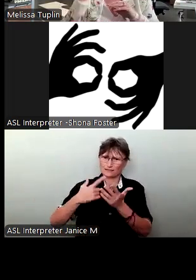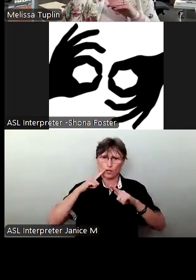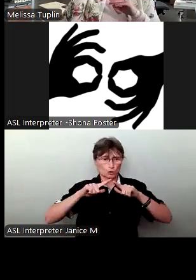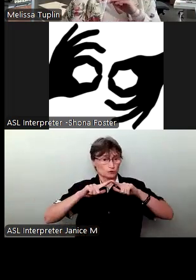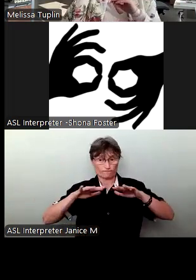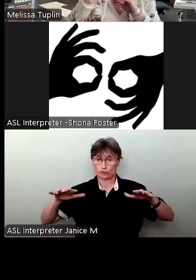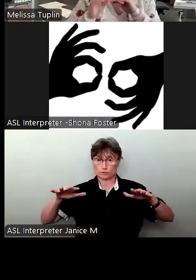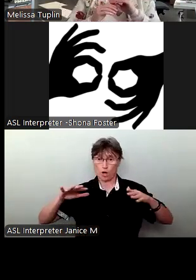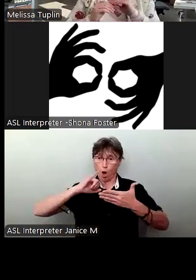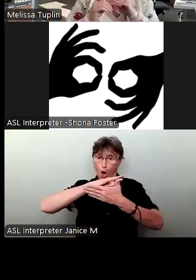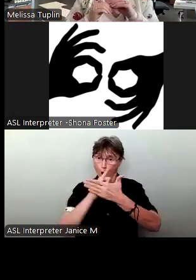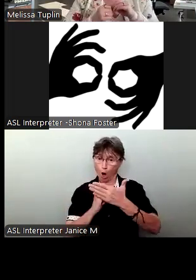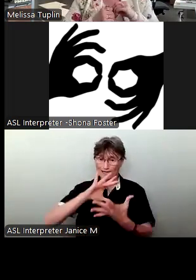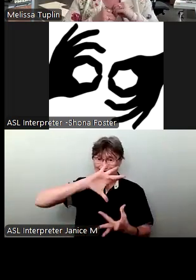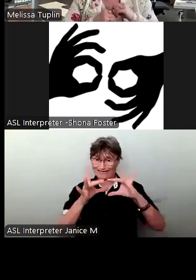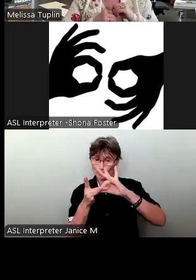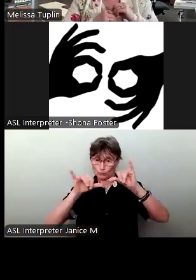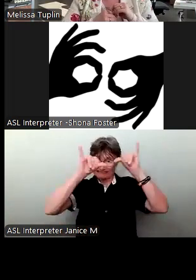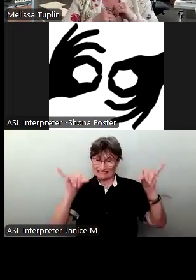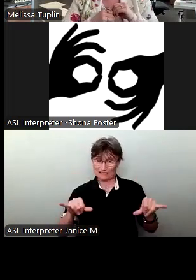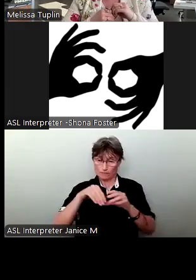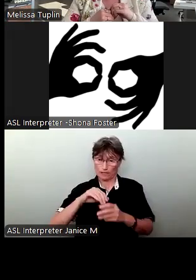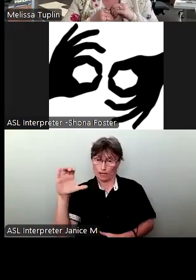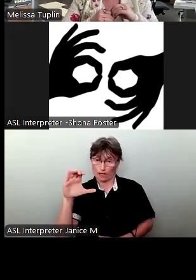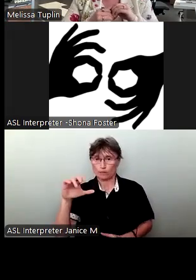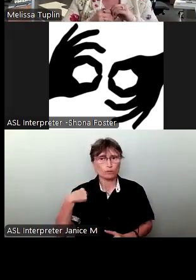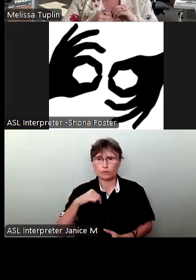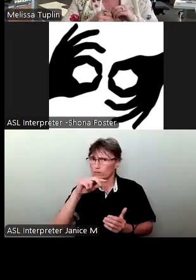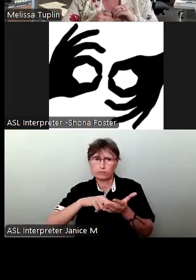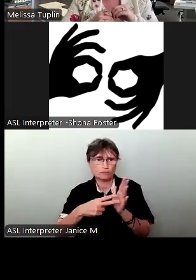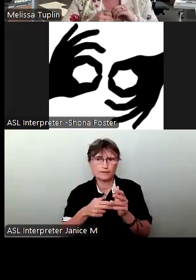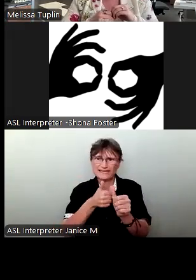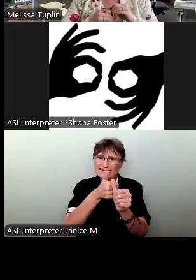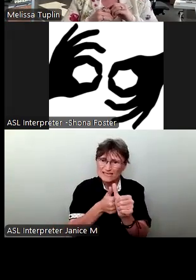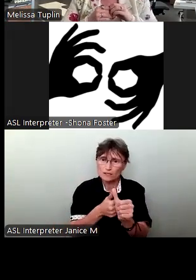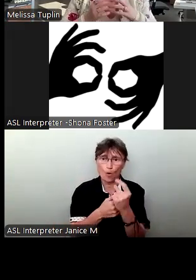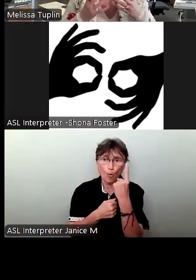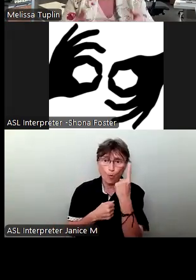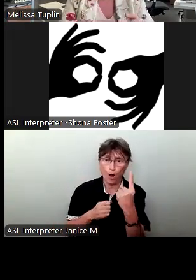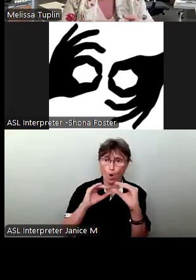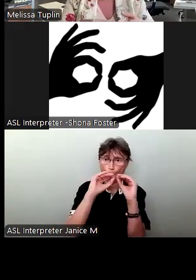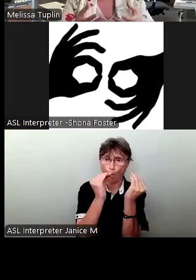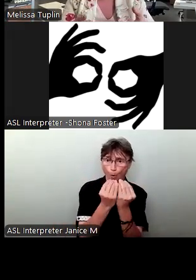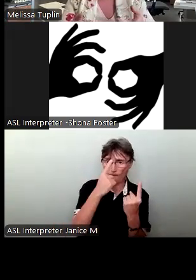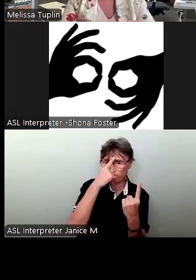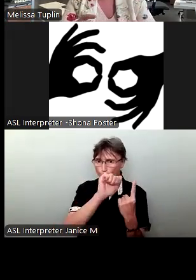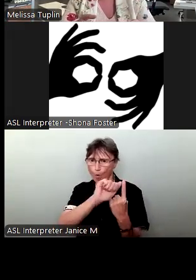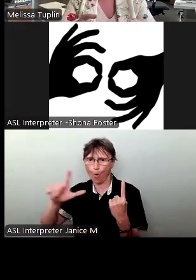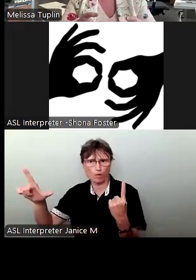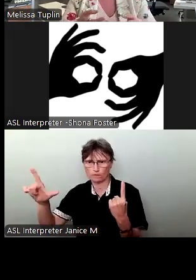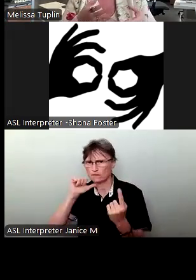we do not mean that every organization must serve everyone. The diversity of the ecosystem